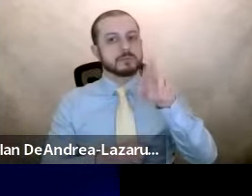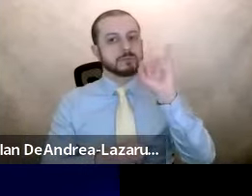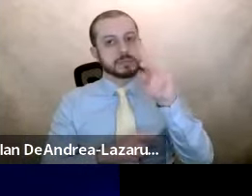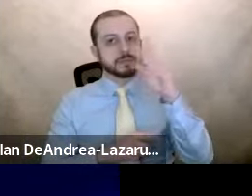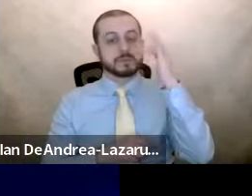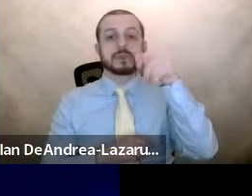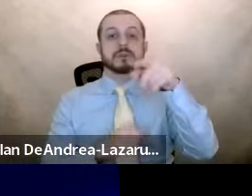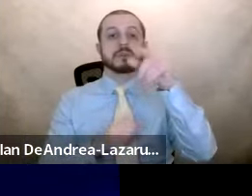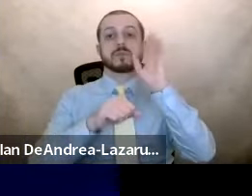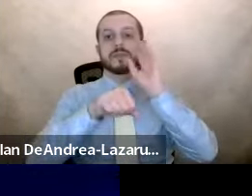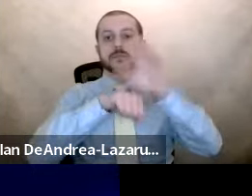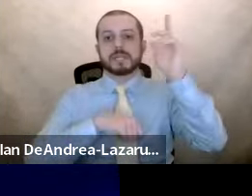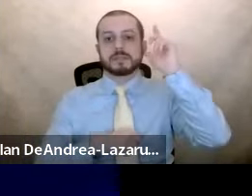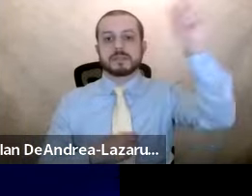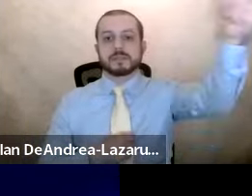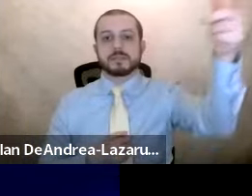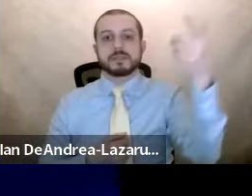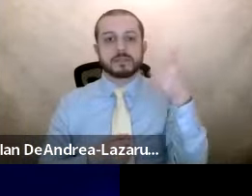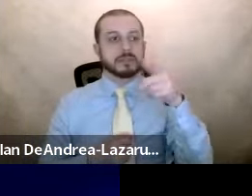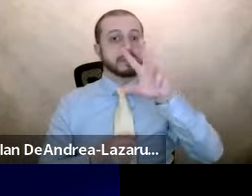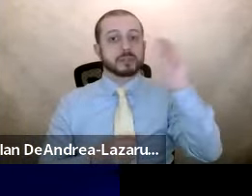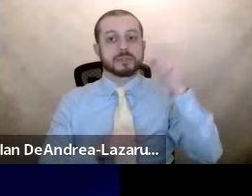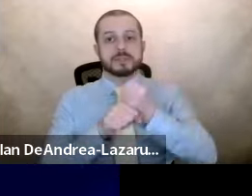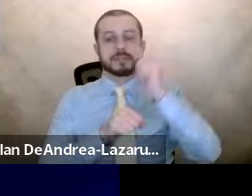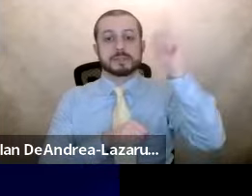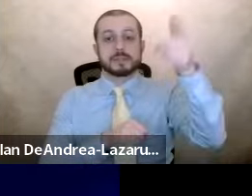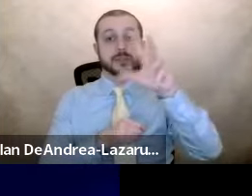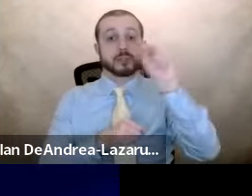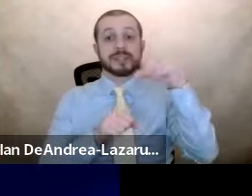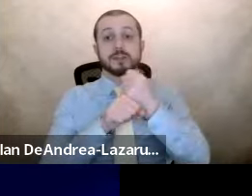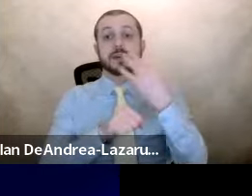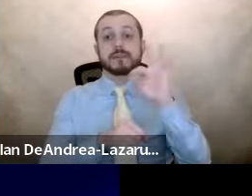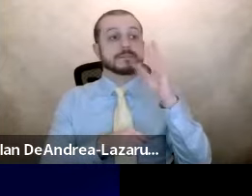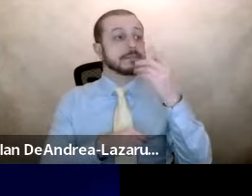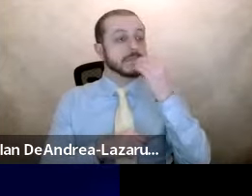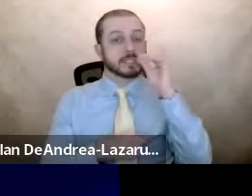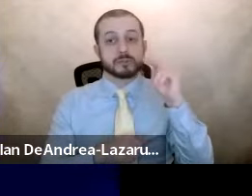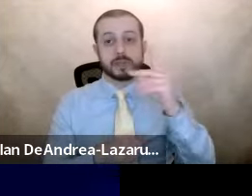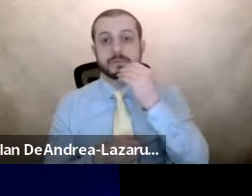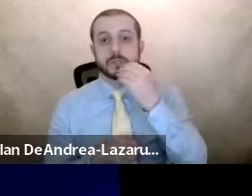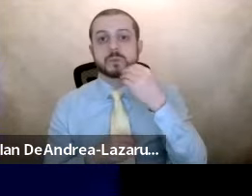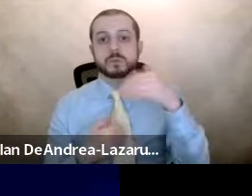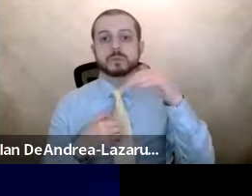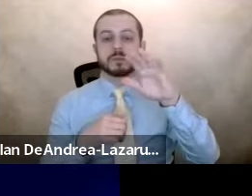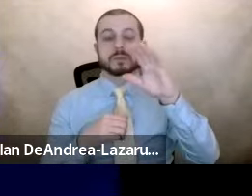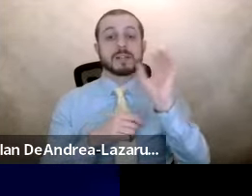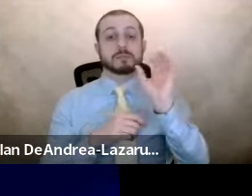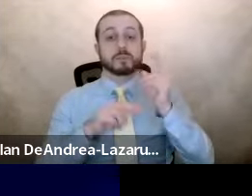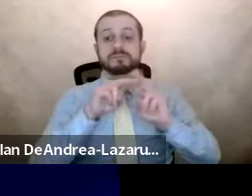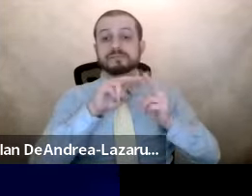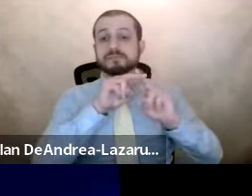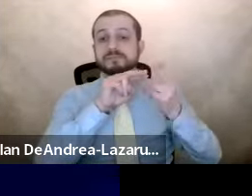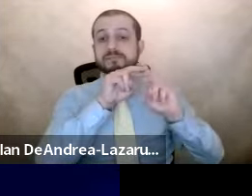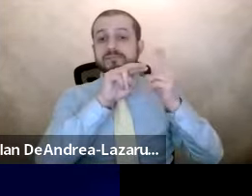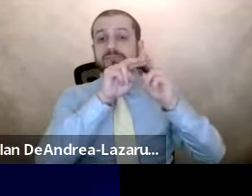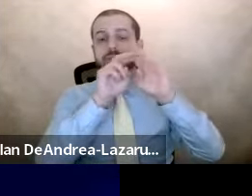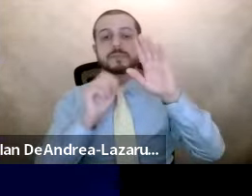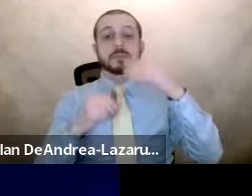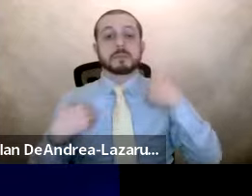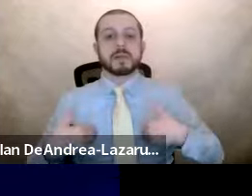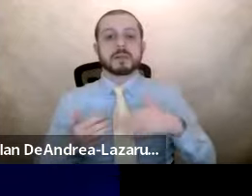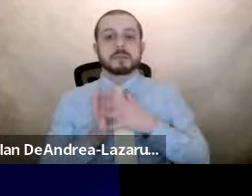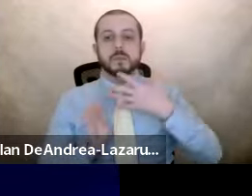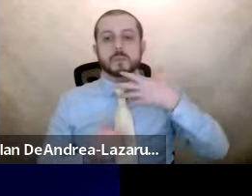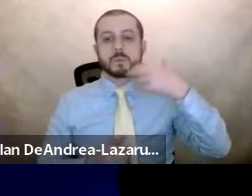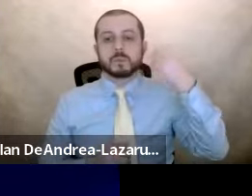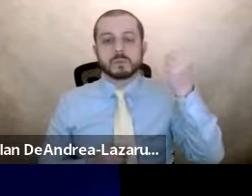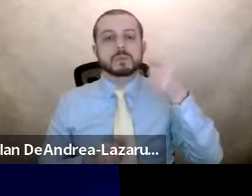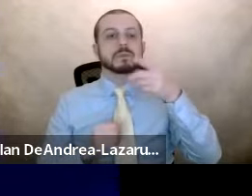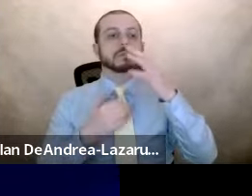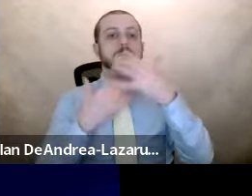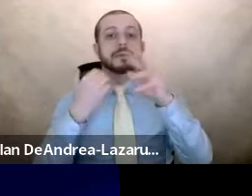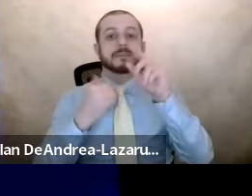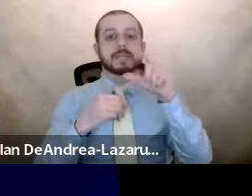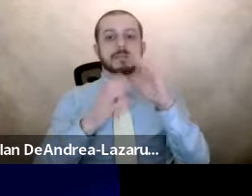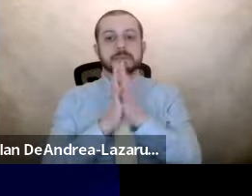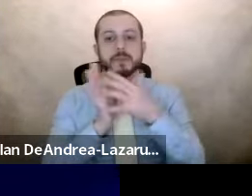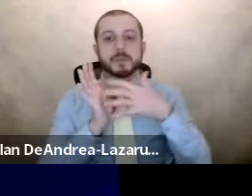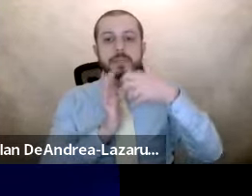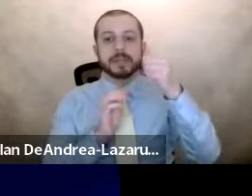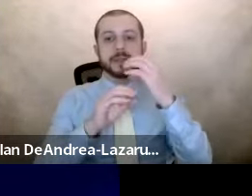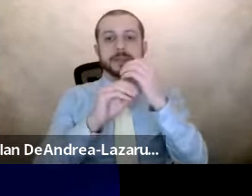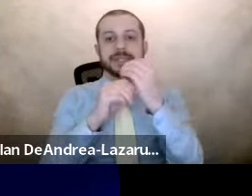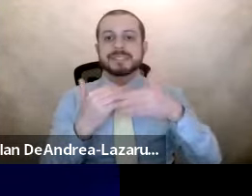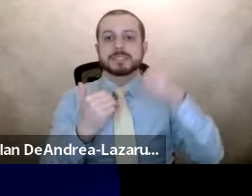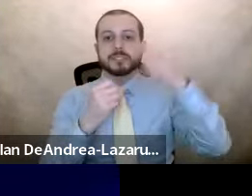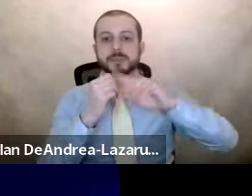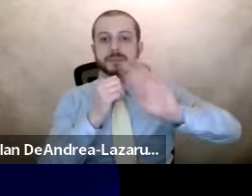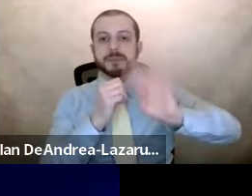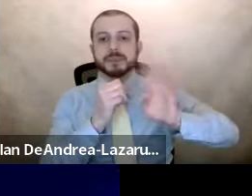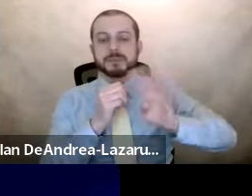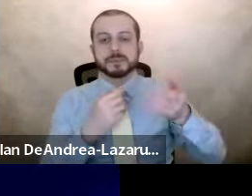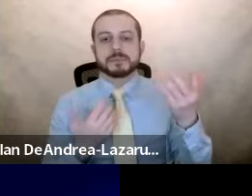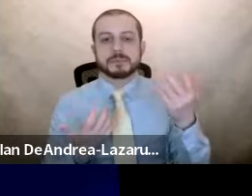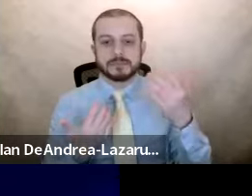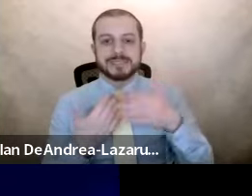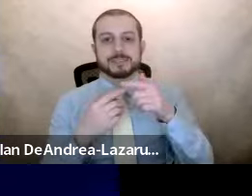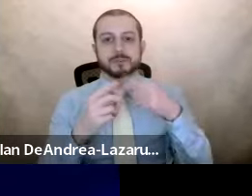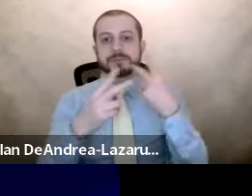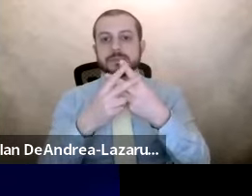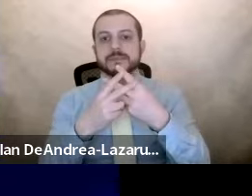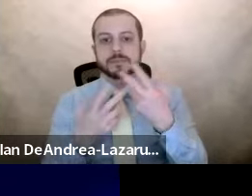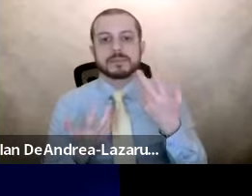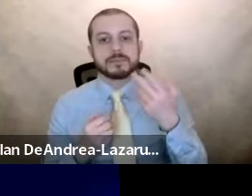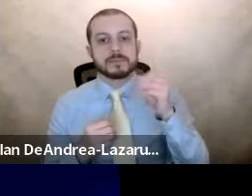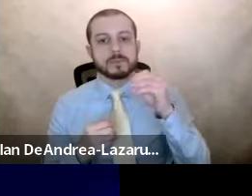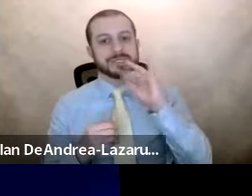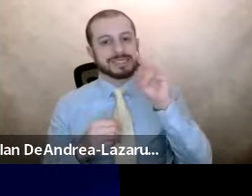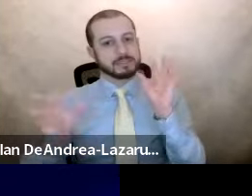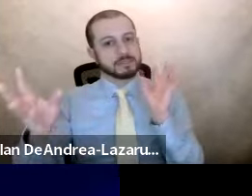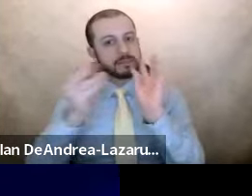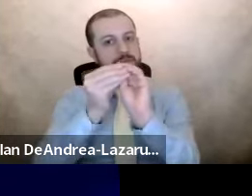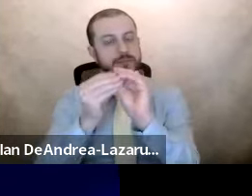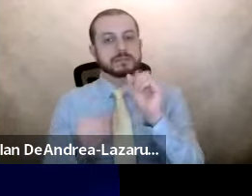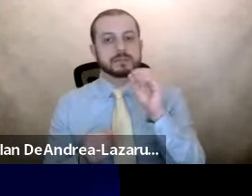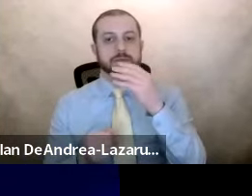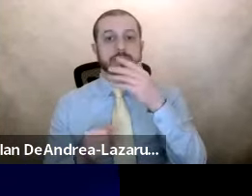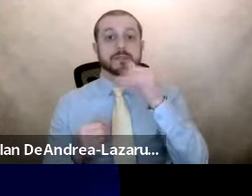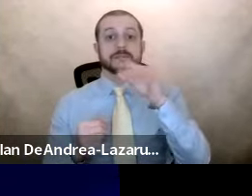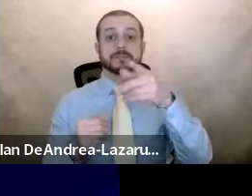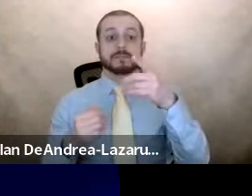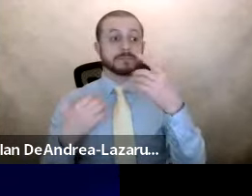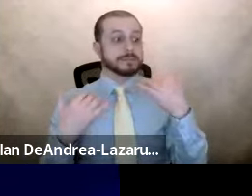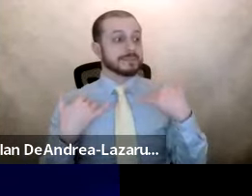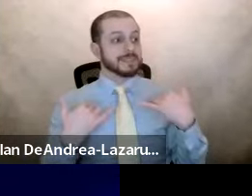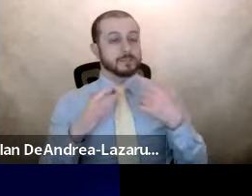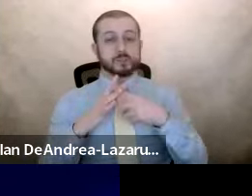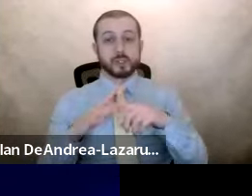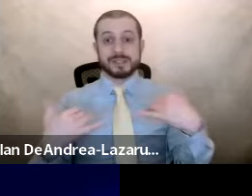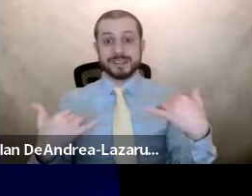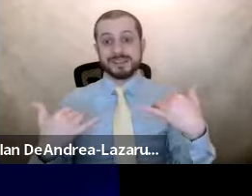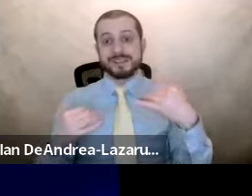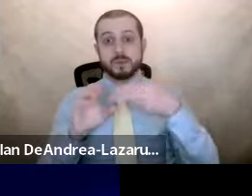Now, what's important to know about strokes is that they come after a cumulative amount of things.